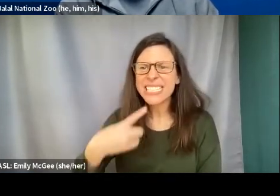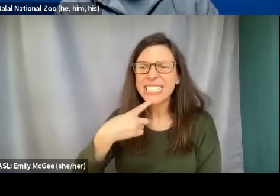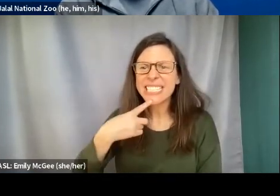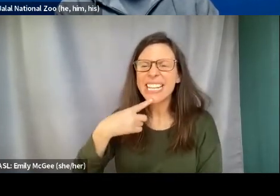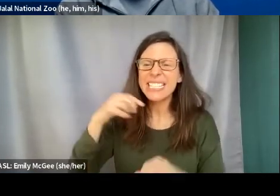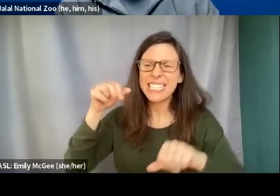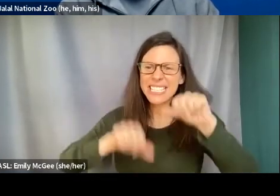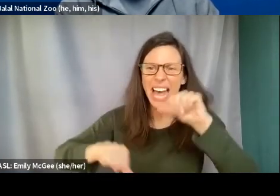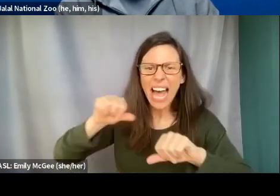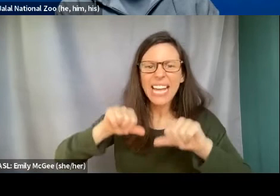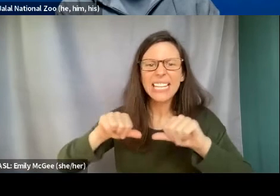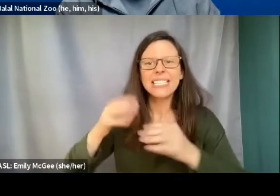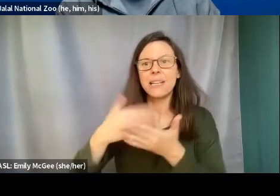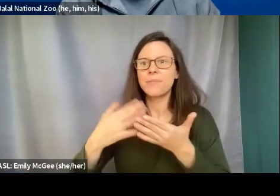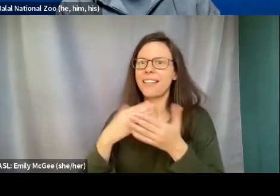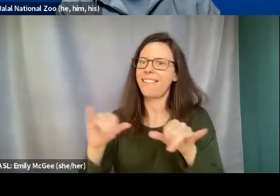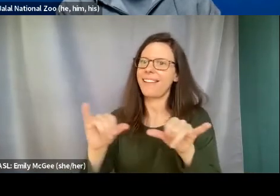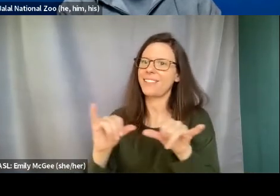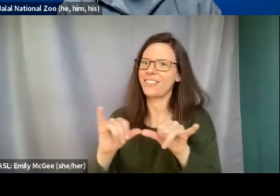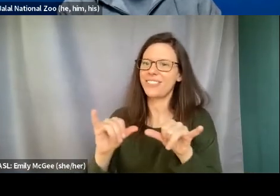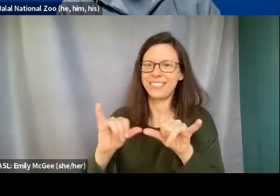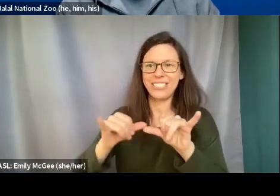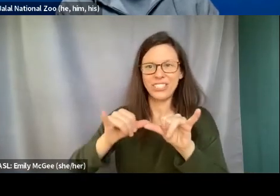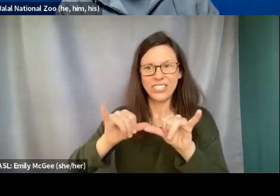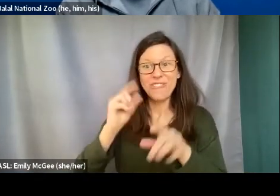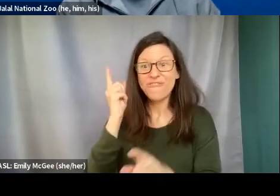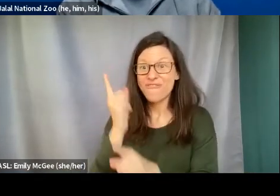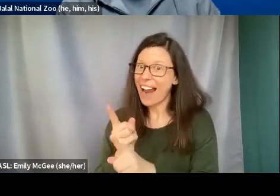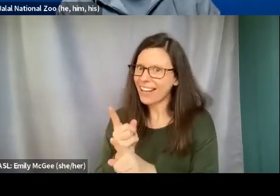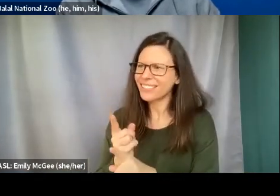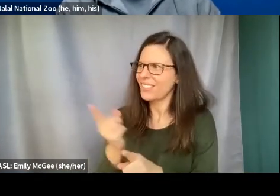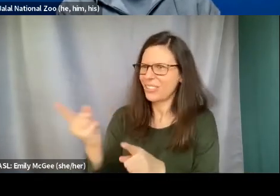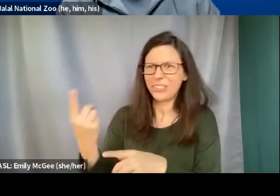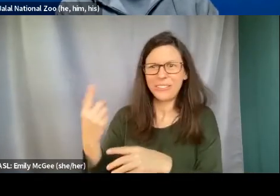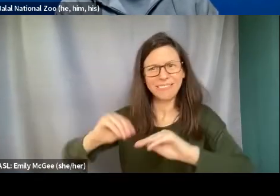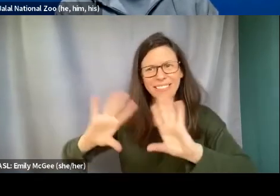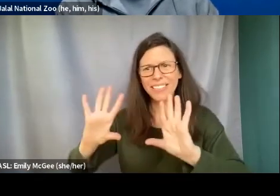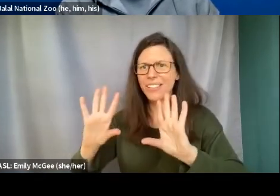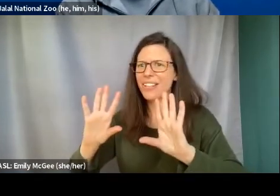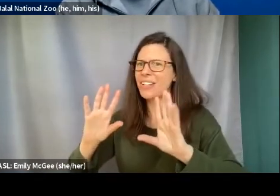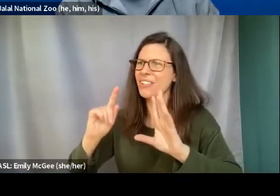of water and salt, the chemistry of all of the chemicals that you're putting in and taking out an